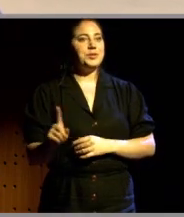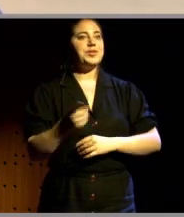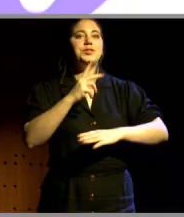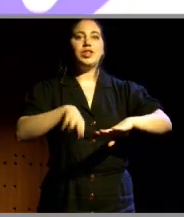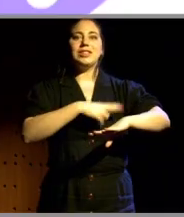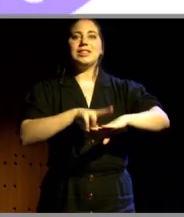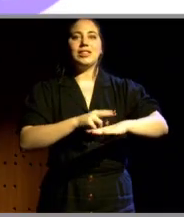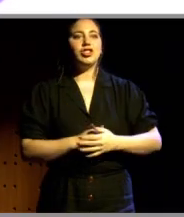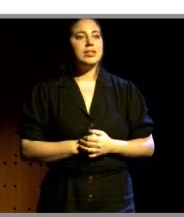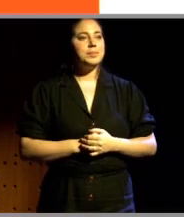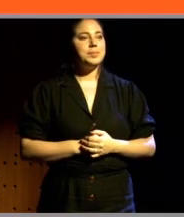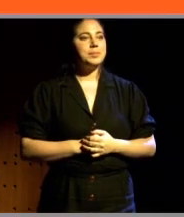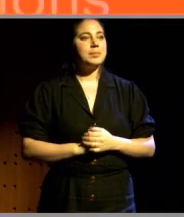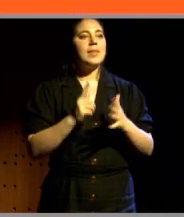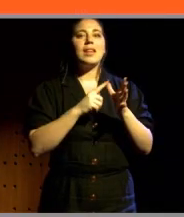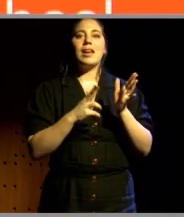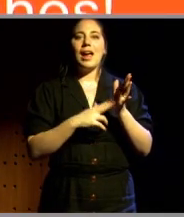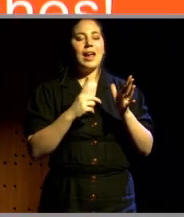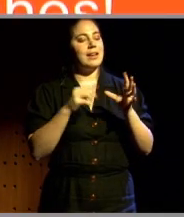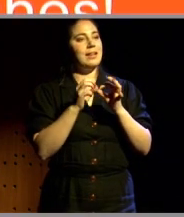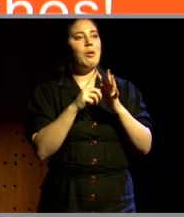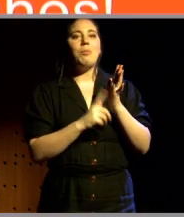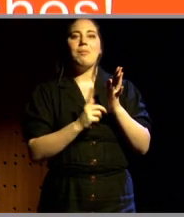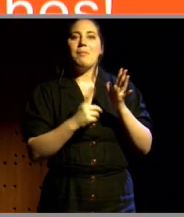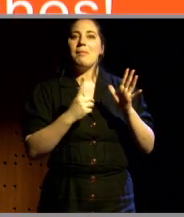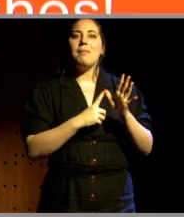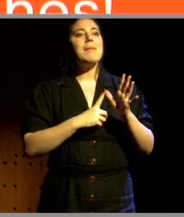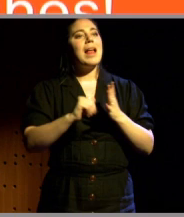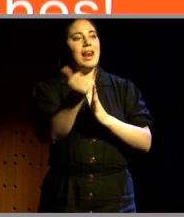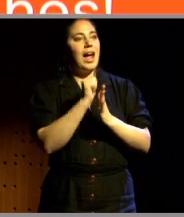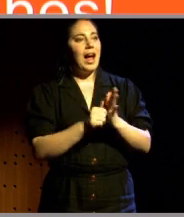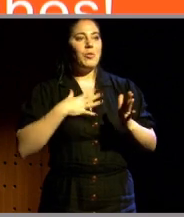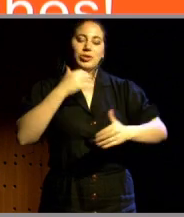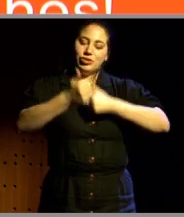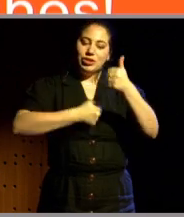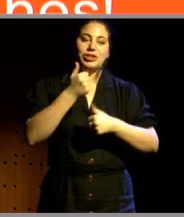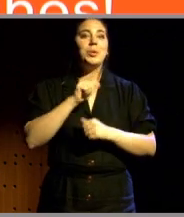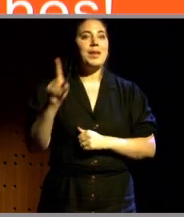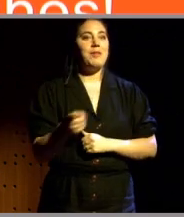The Ernabella artists would like to congratulate the First Nations arts and culture recipients and wish them all